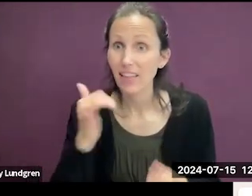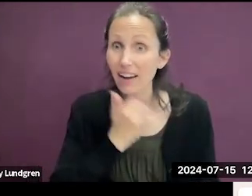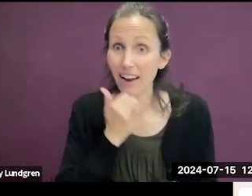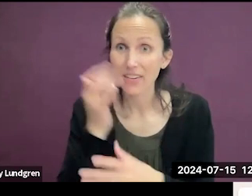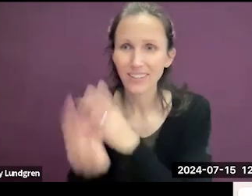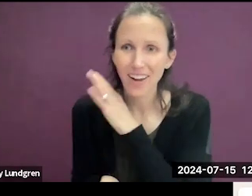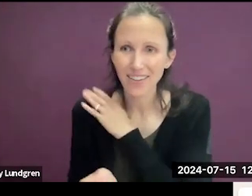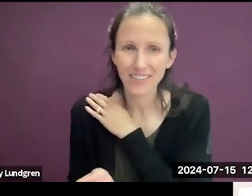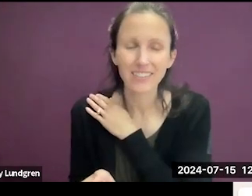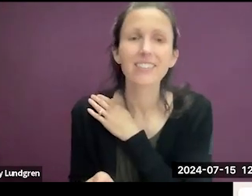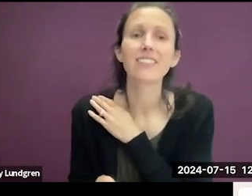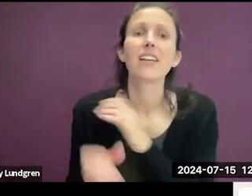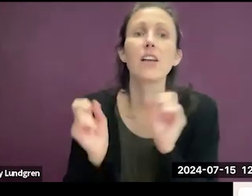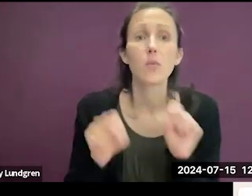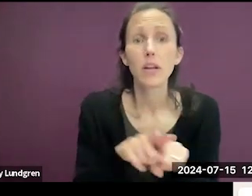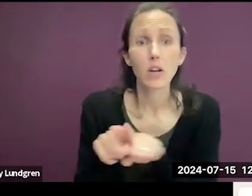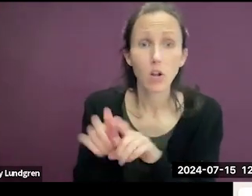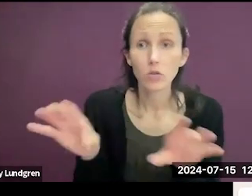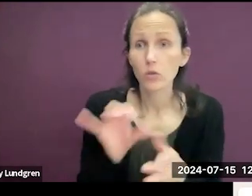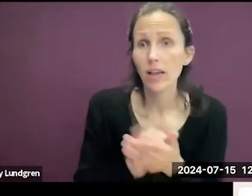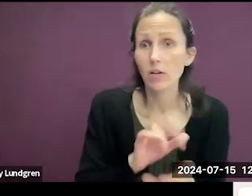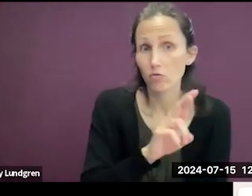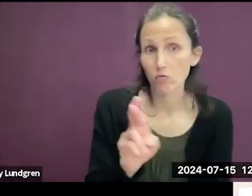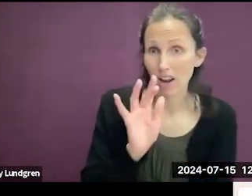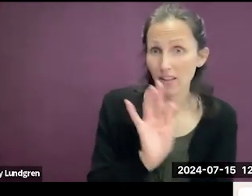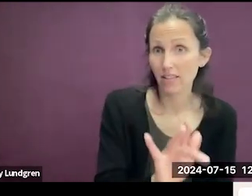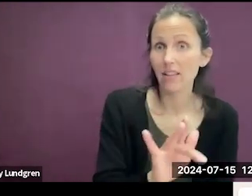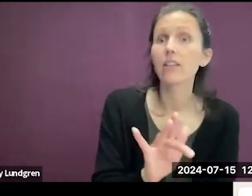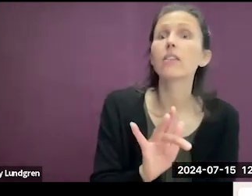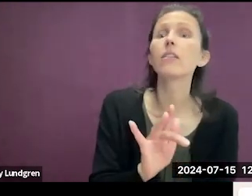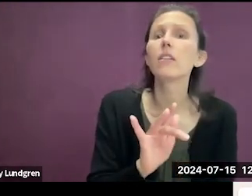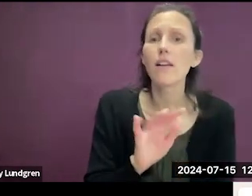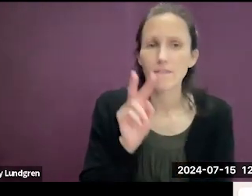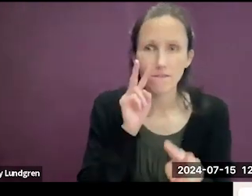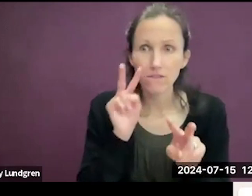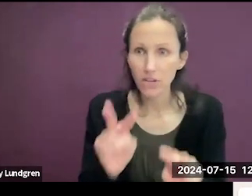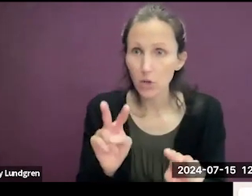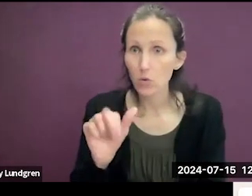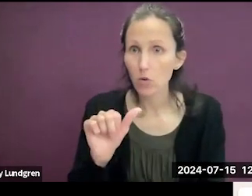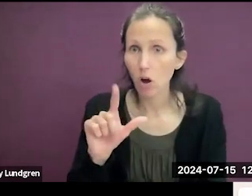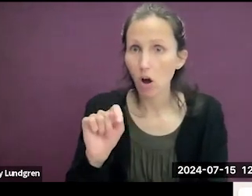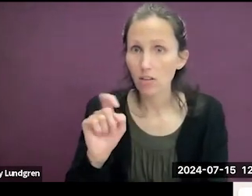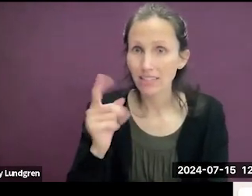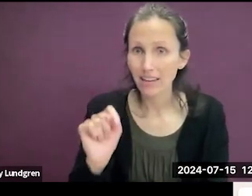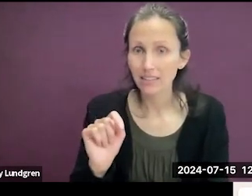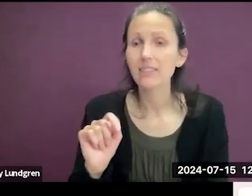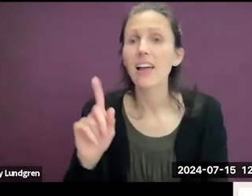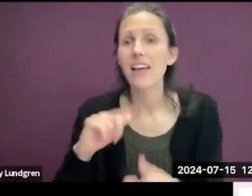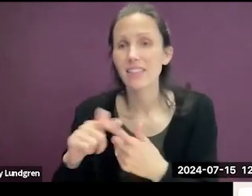We can also do that by right clicking on the image, viewing the alt-text. And you'll see there is a little icon there for Mark as Decorative.